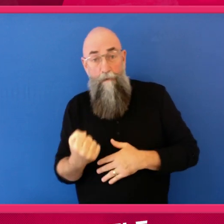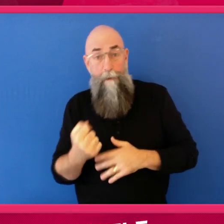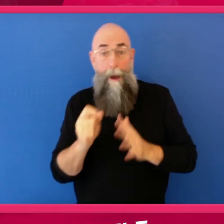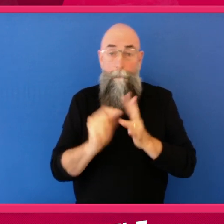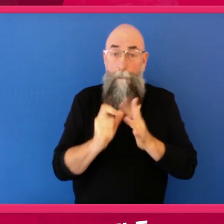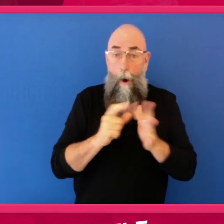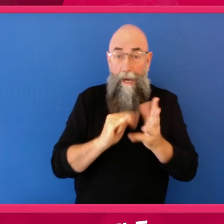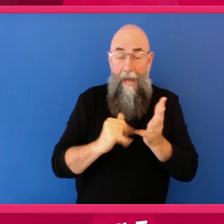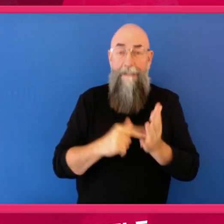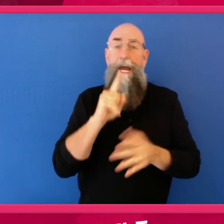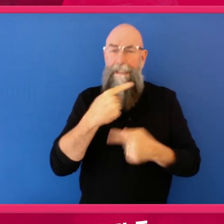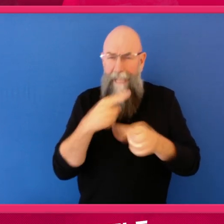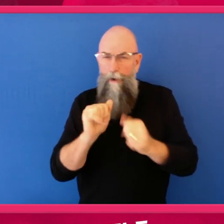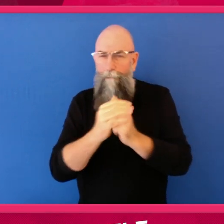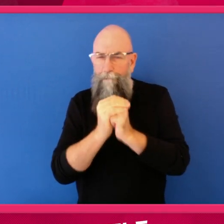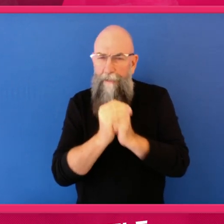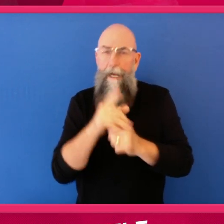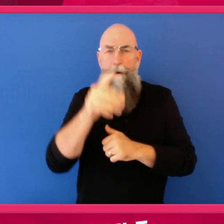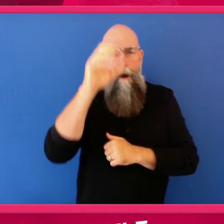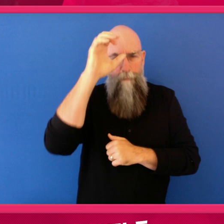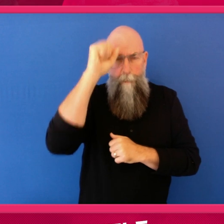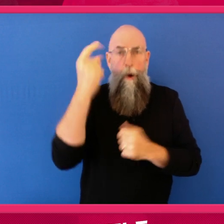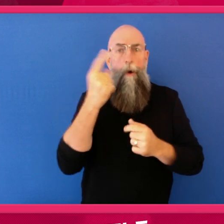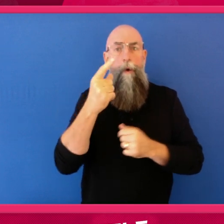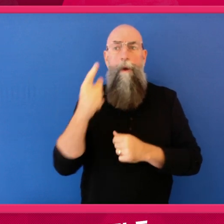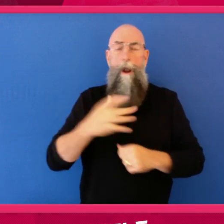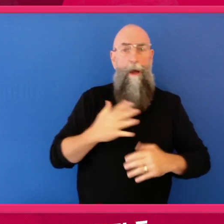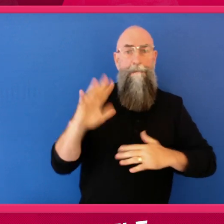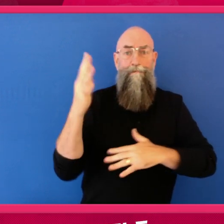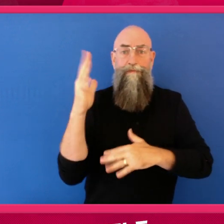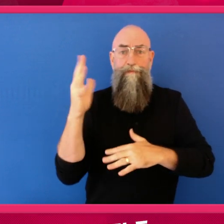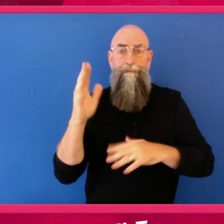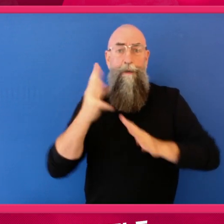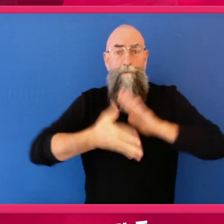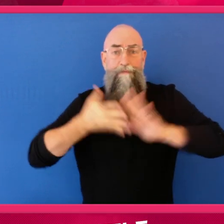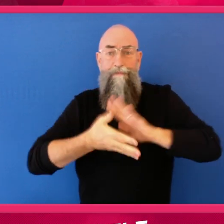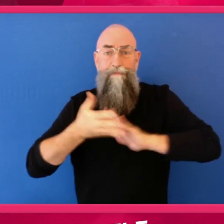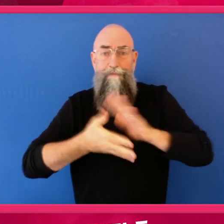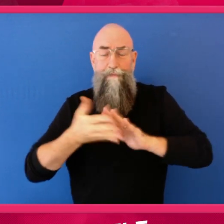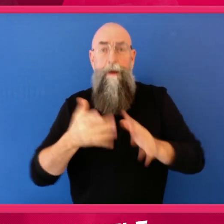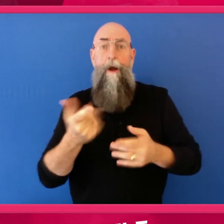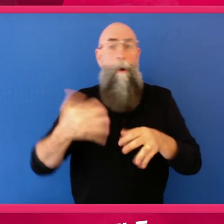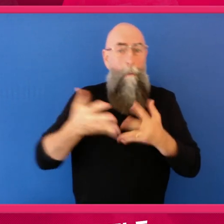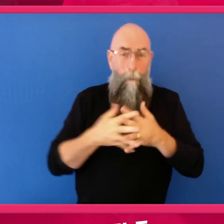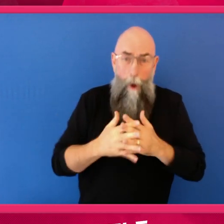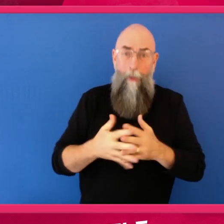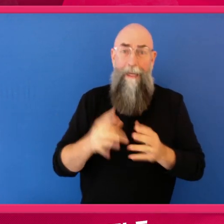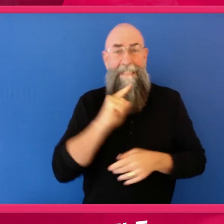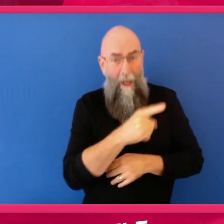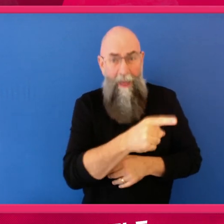remember to also, if you know people who do need the Auslan translation or if they would benefit from the transcripts, make sure that you are leading them there too because we